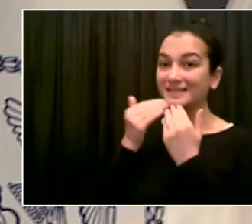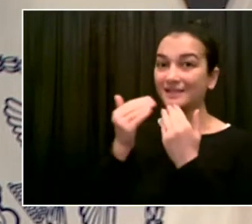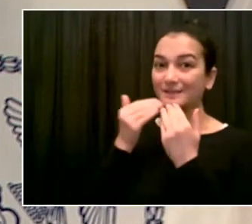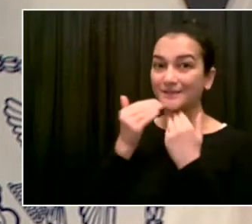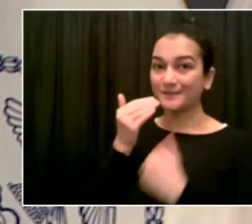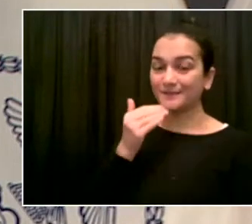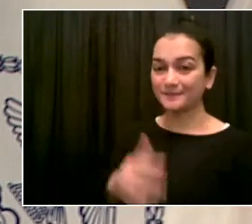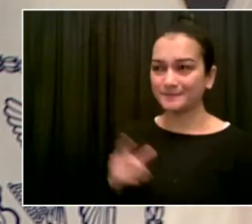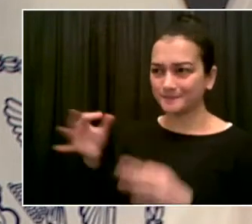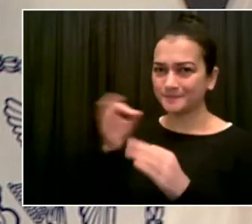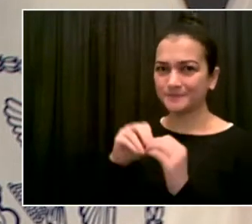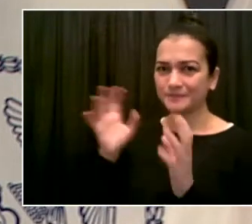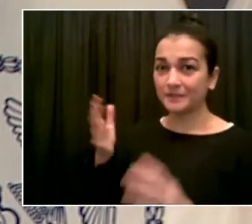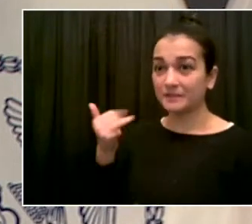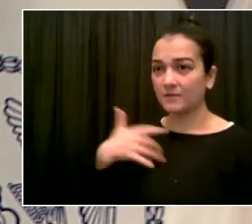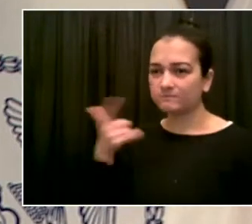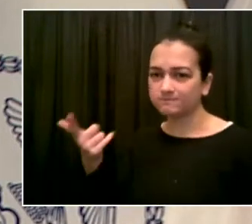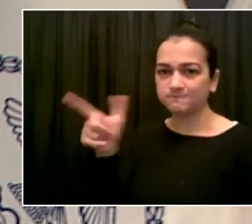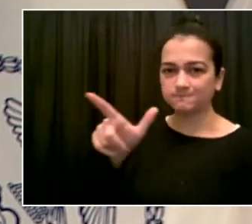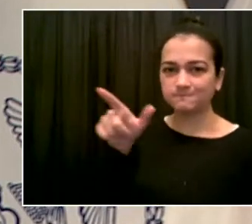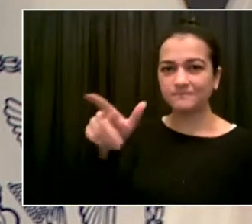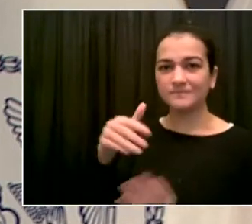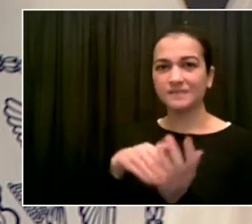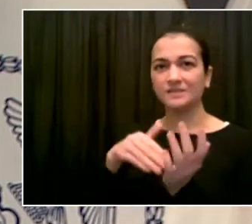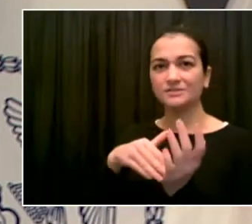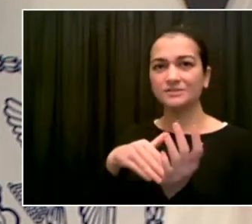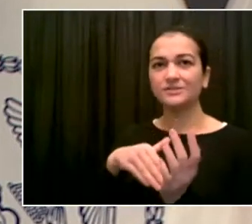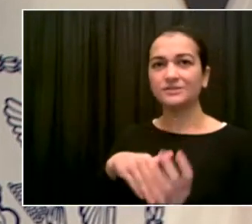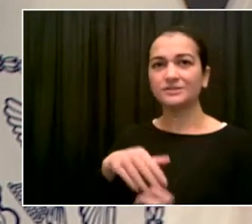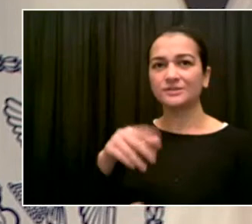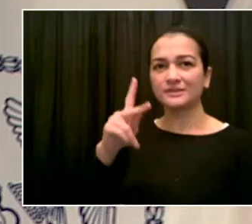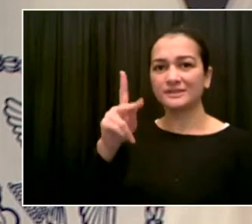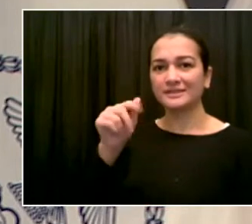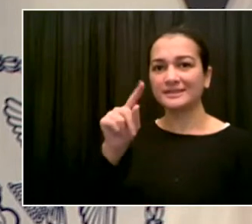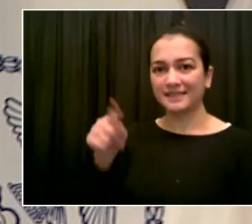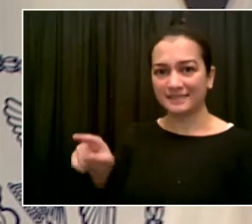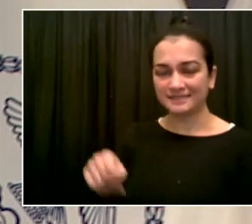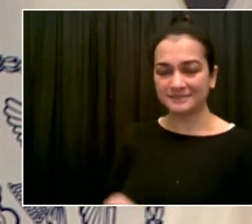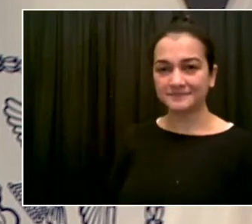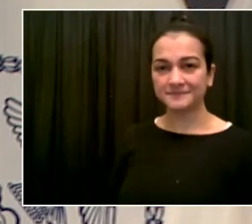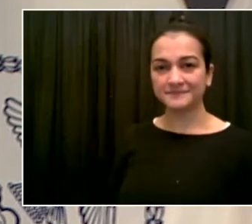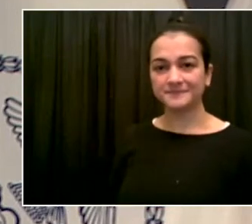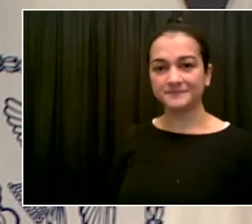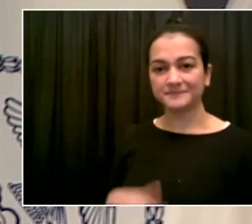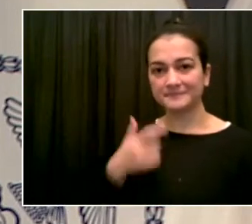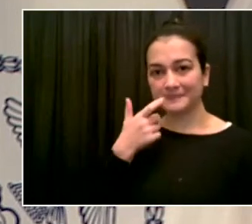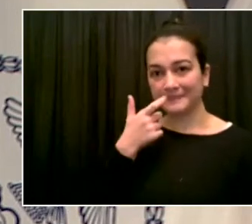EFFECTIVE MISSED MYTH BUERST.